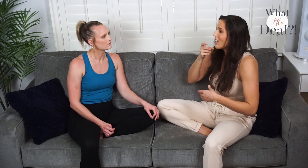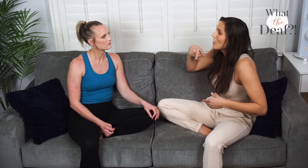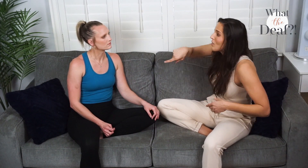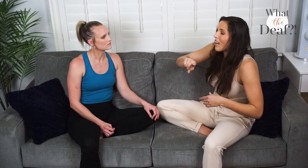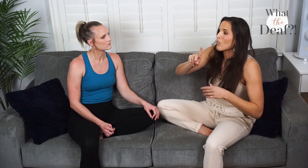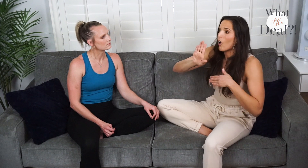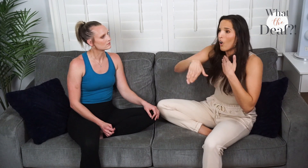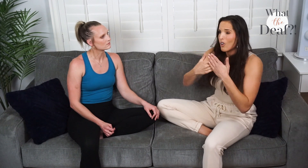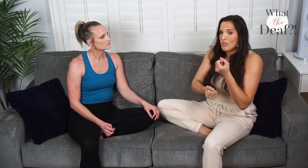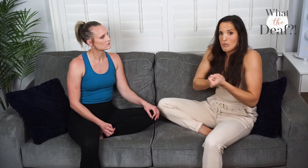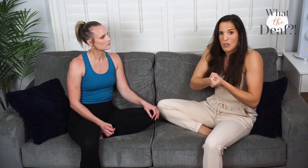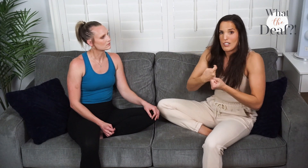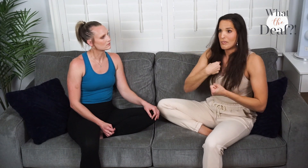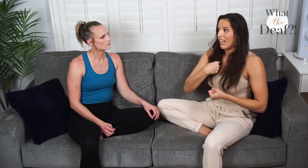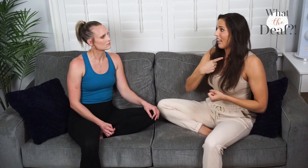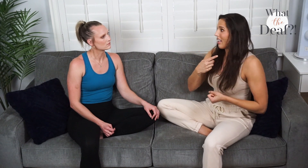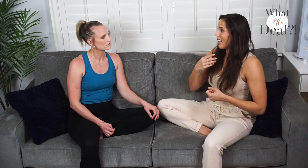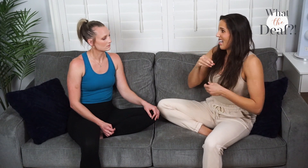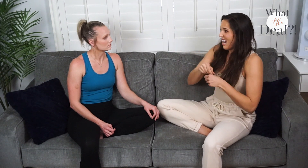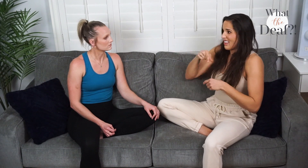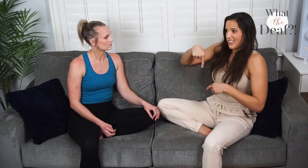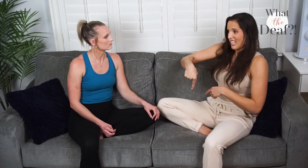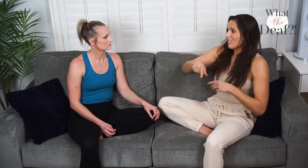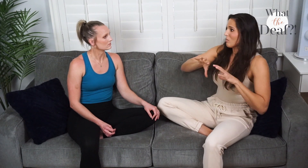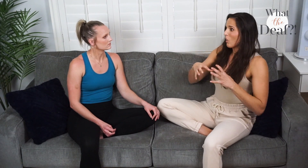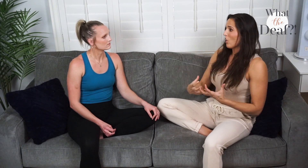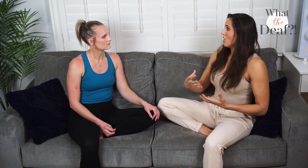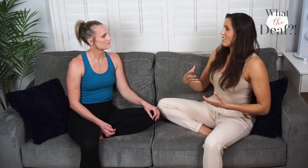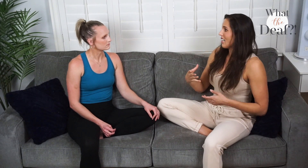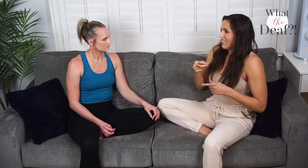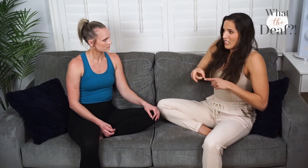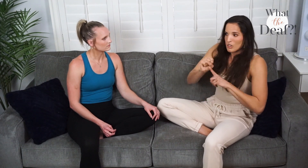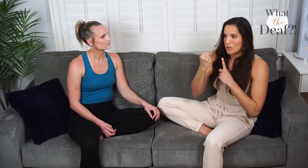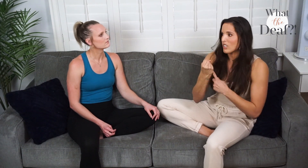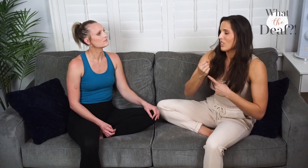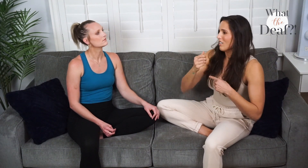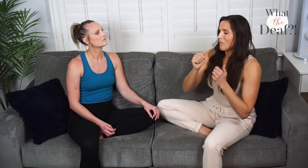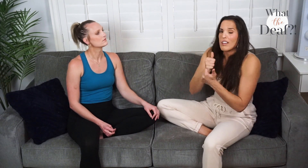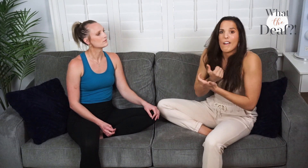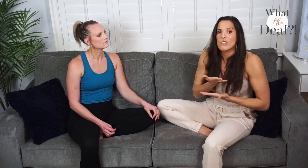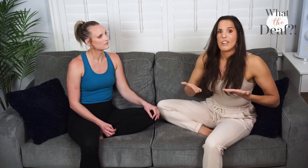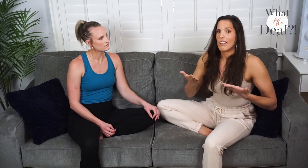because you all have supported me in this world, in these situations, with everything.